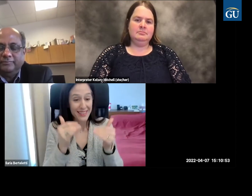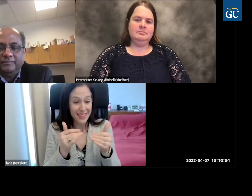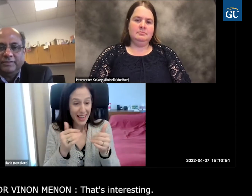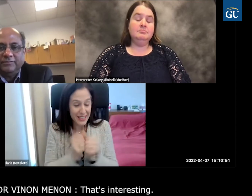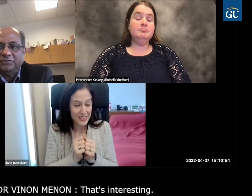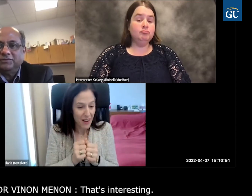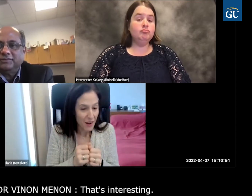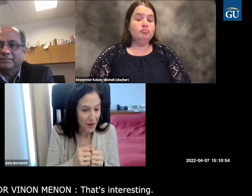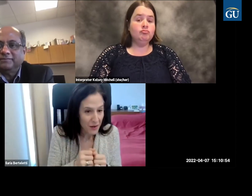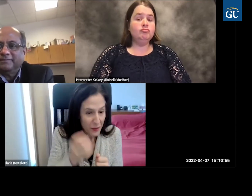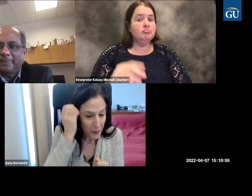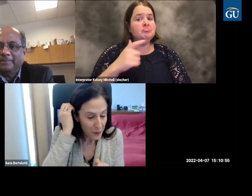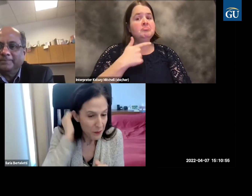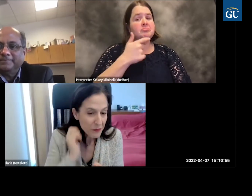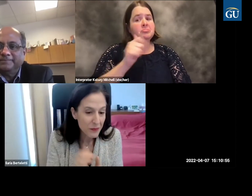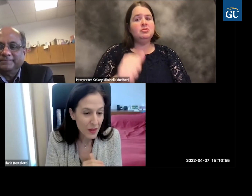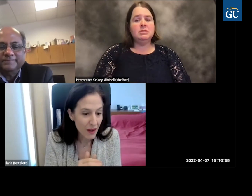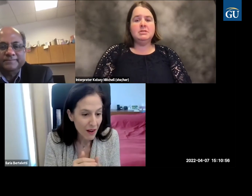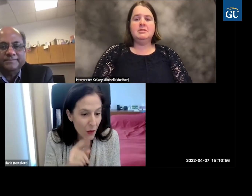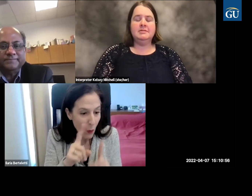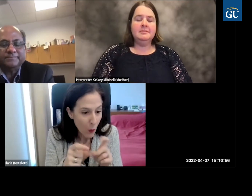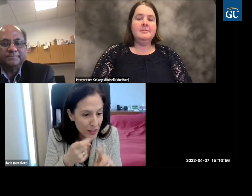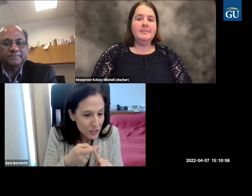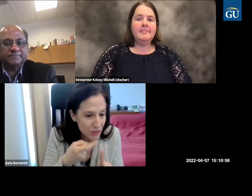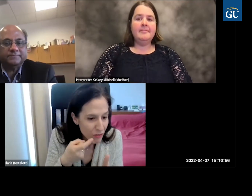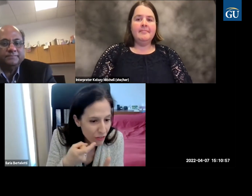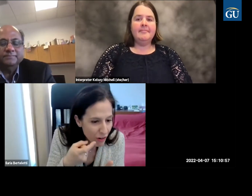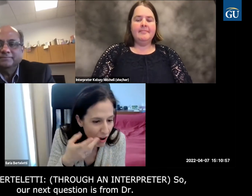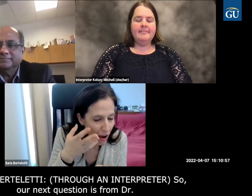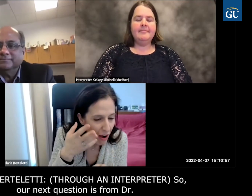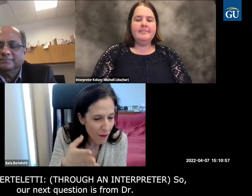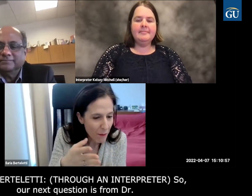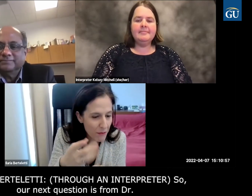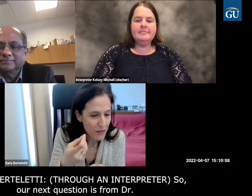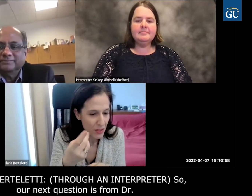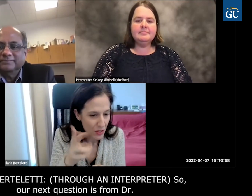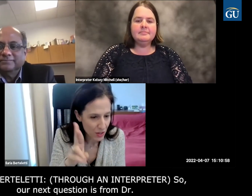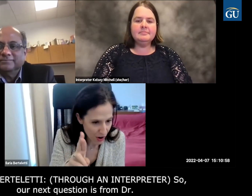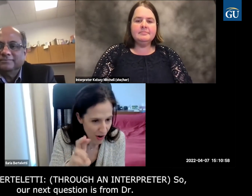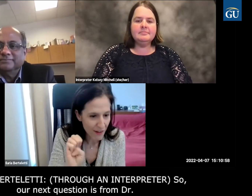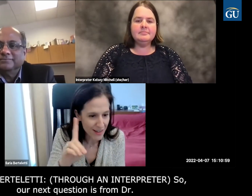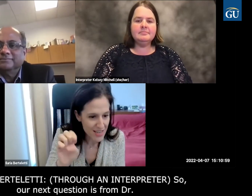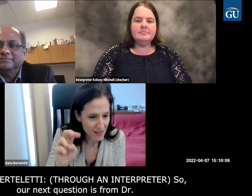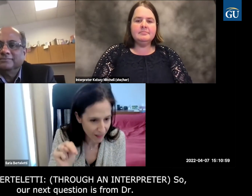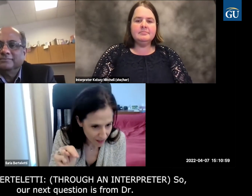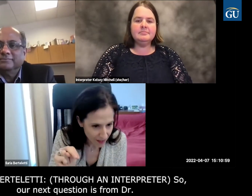that's interesting so